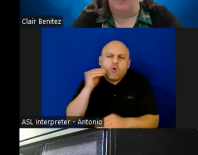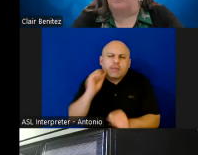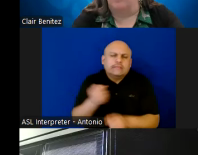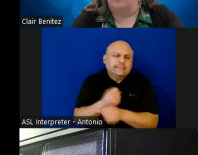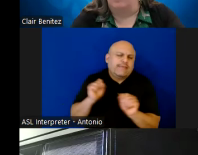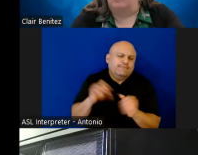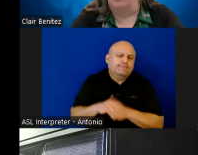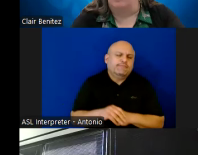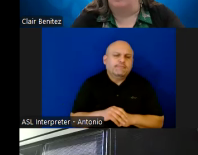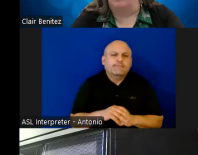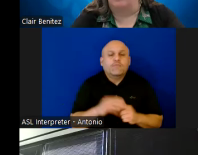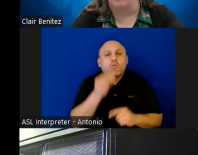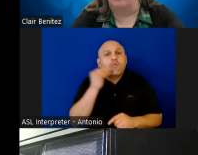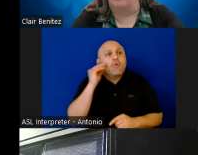of their home safely.